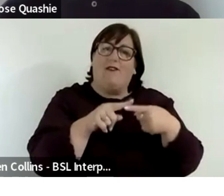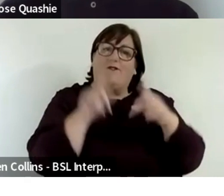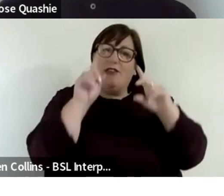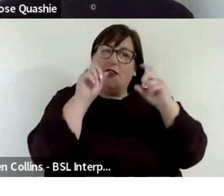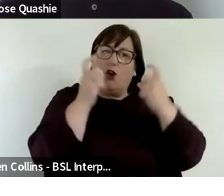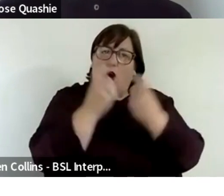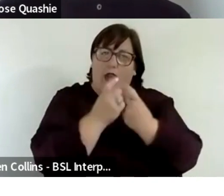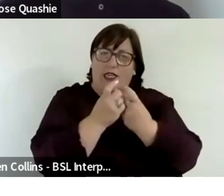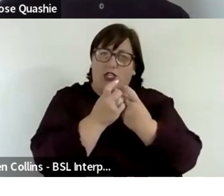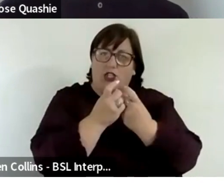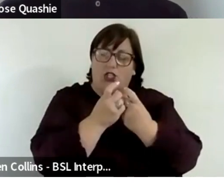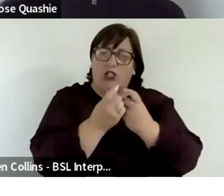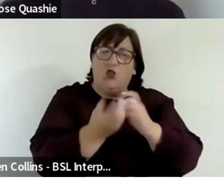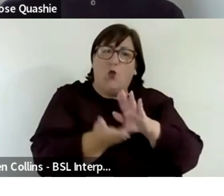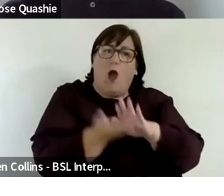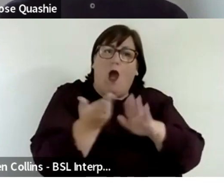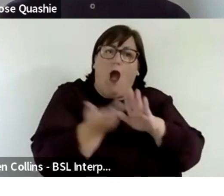The next priority is around working in partnership.